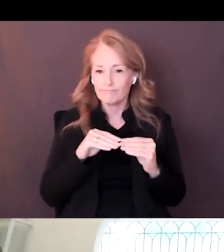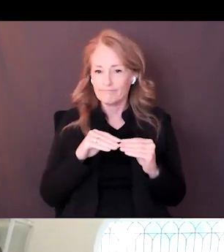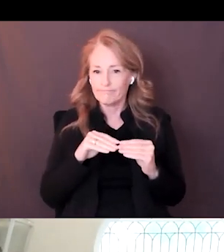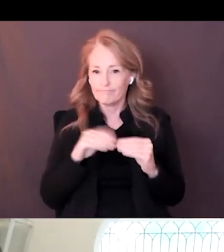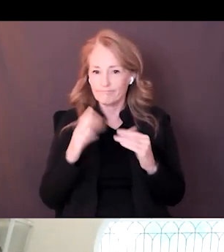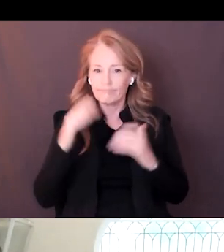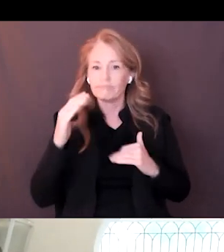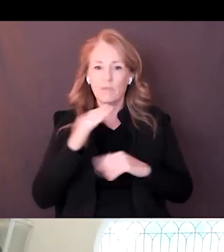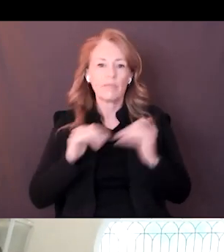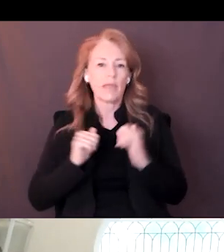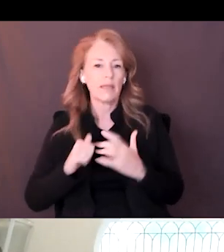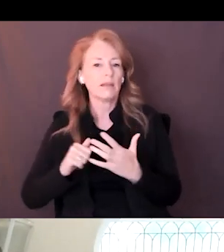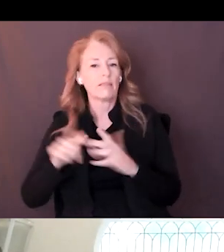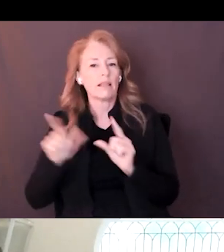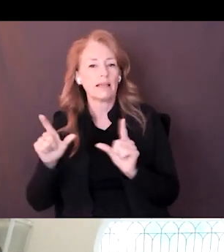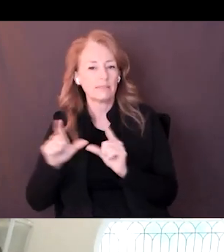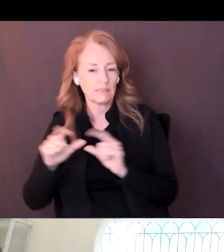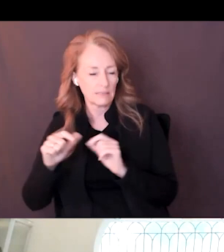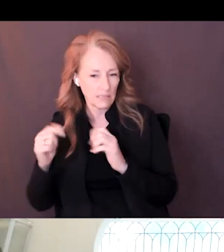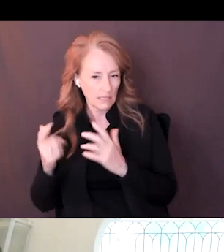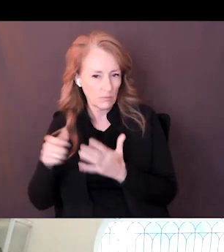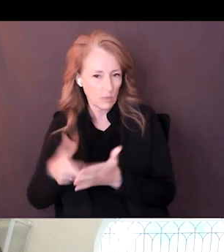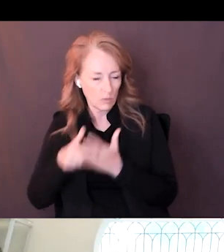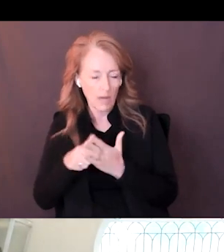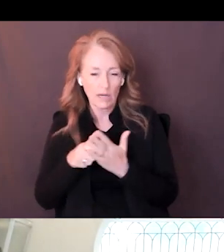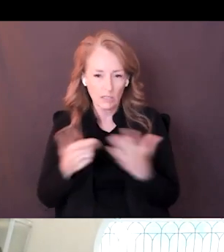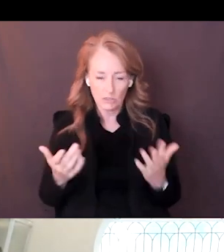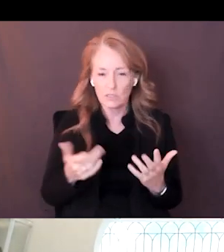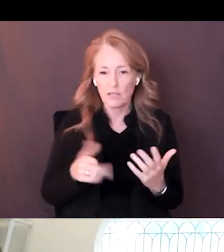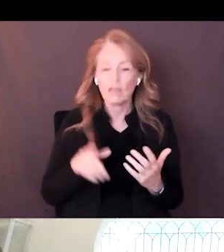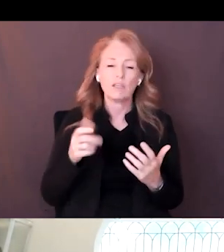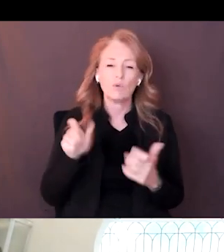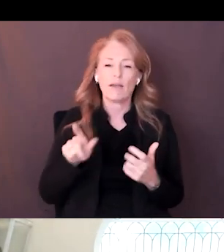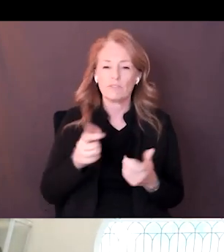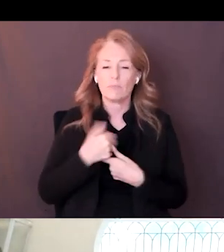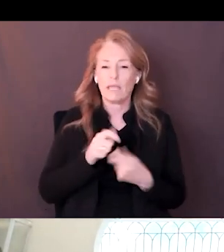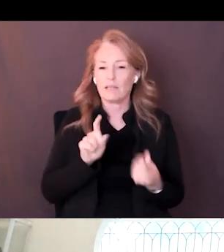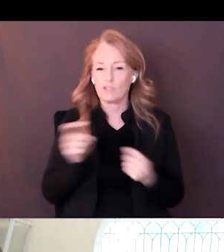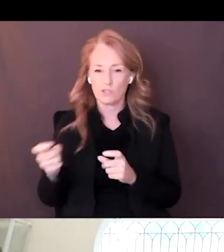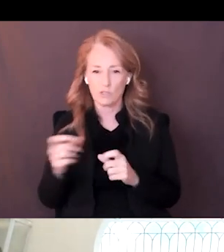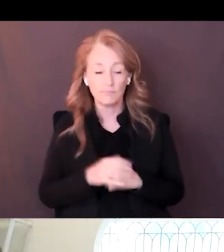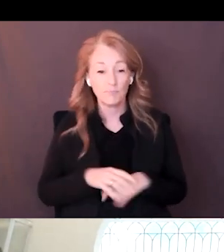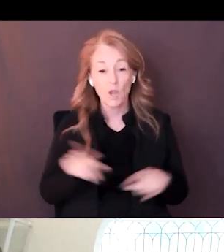WHAT I WISH WE DID IS DO A PHASE APPROACH.